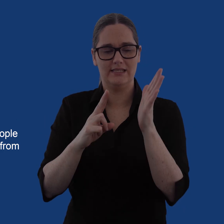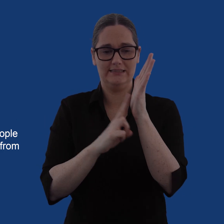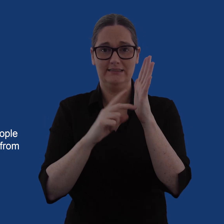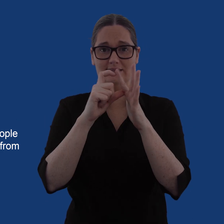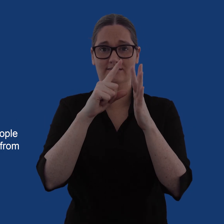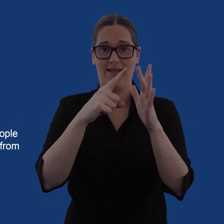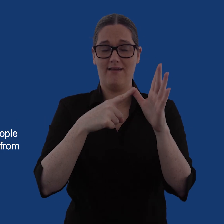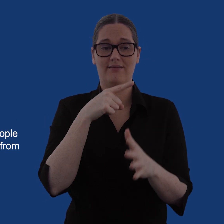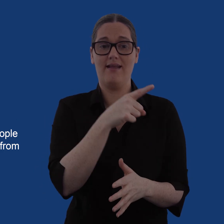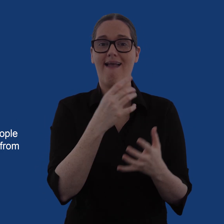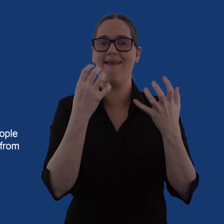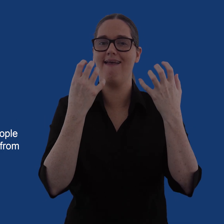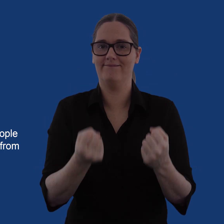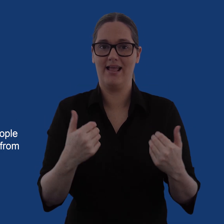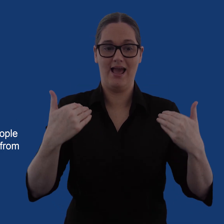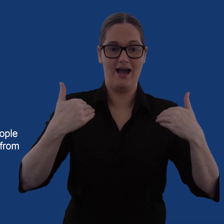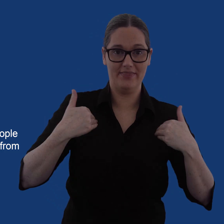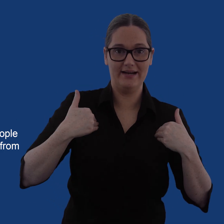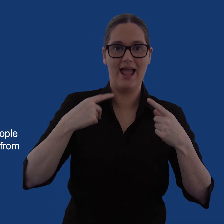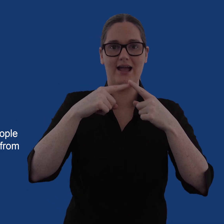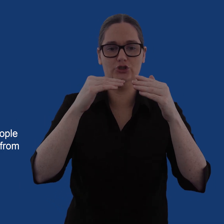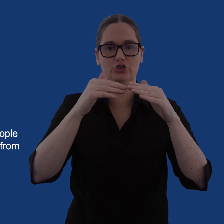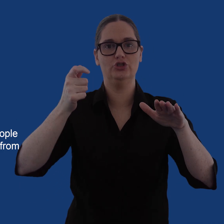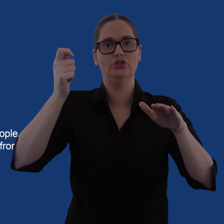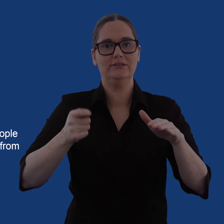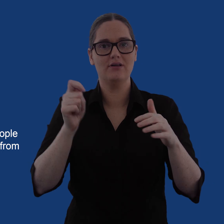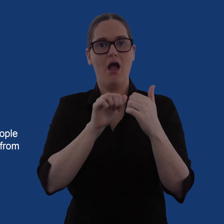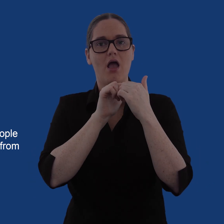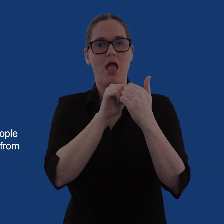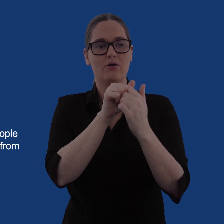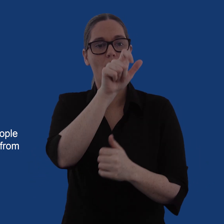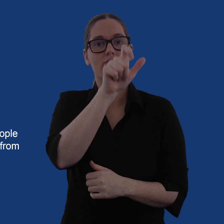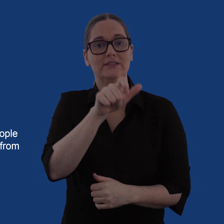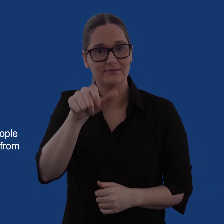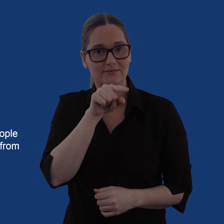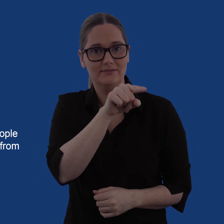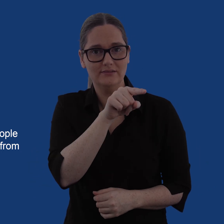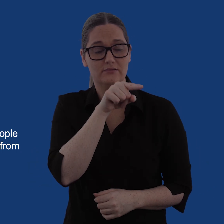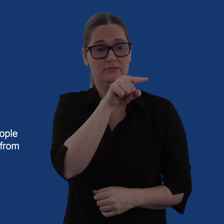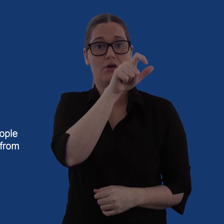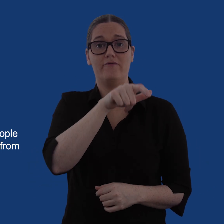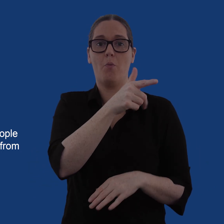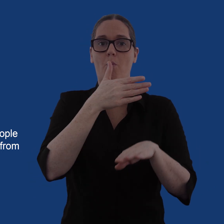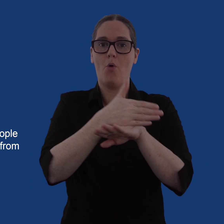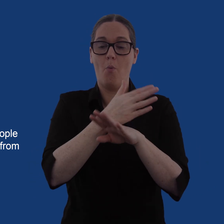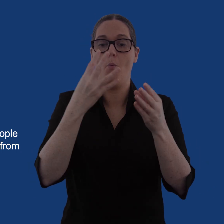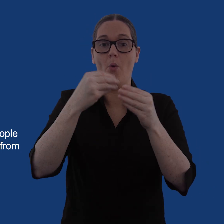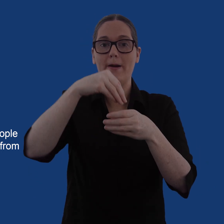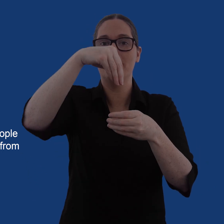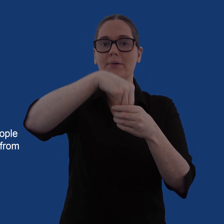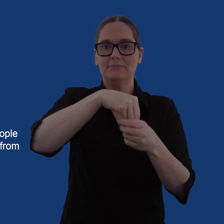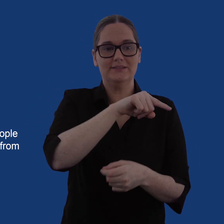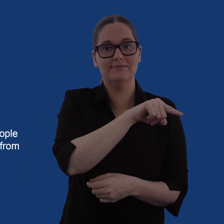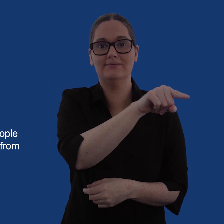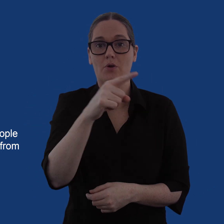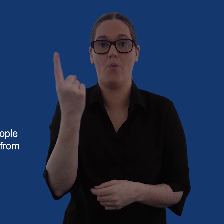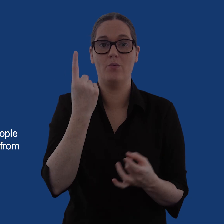The National Disability Insurance Agency has Health and Justice Liaison Officers who work together with participants